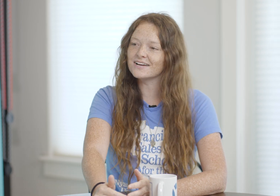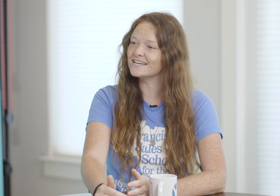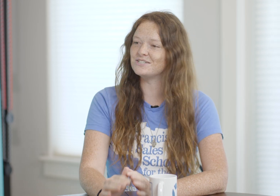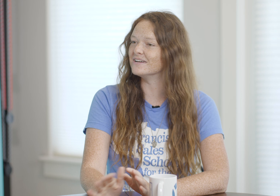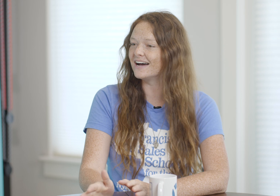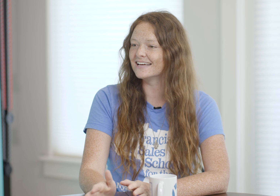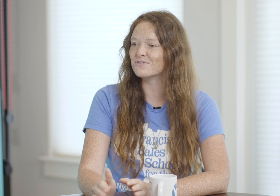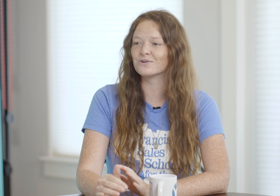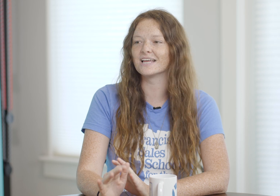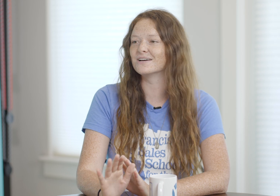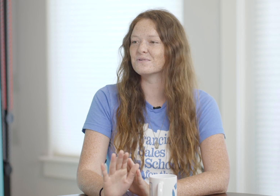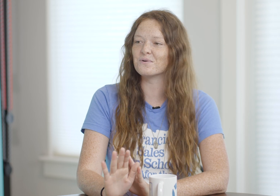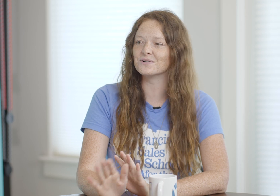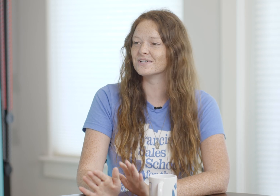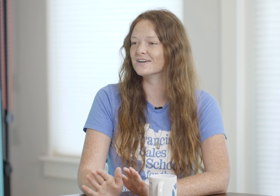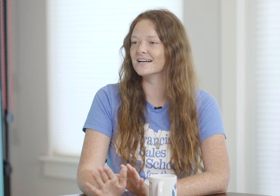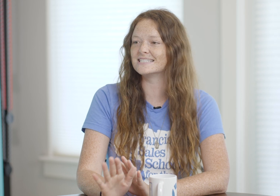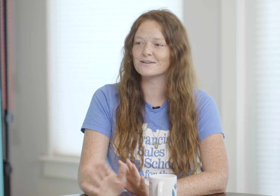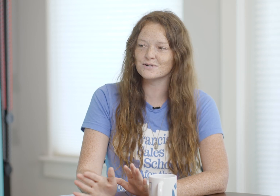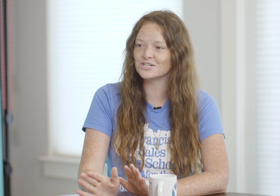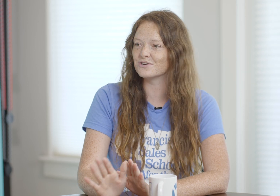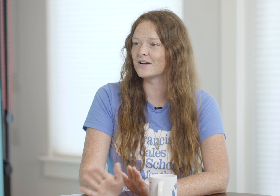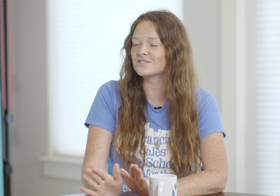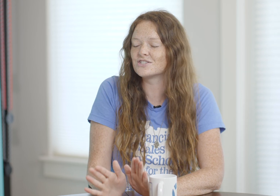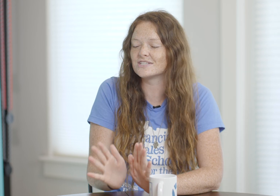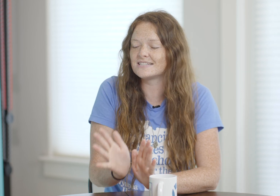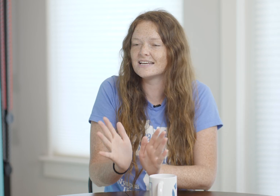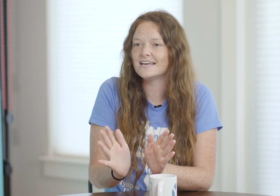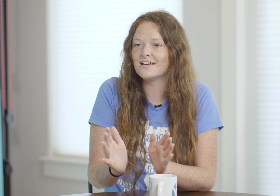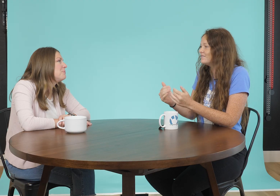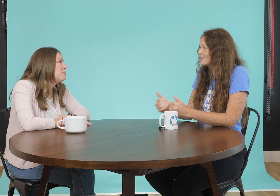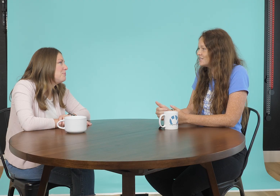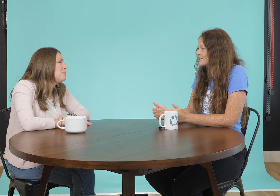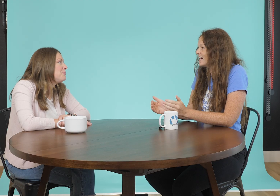I could do not or like order a sandwich at a rest. Just very shy.